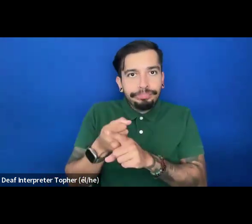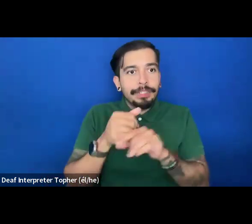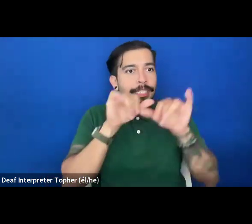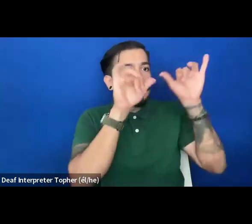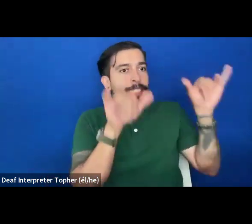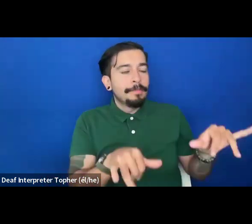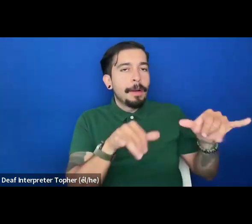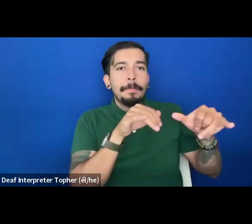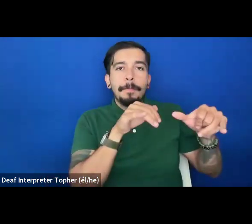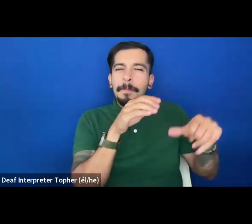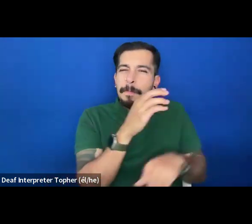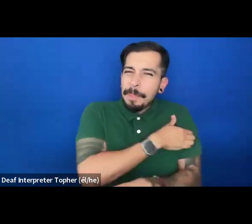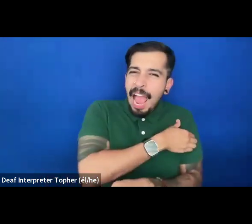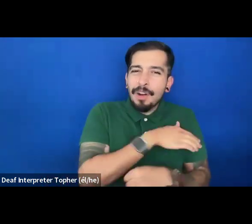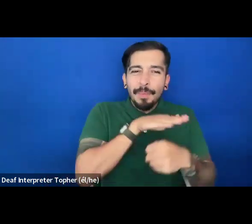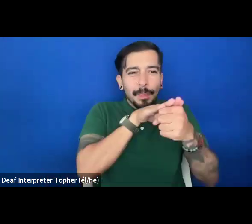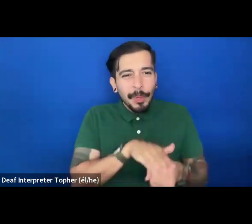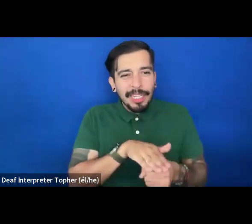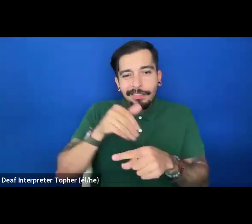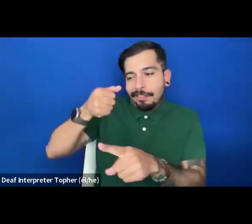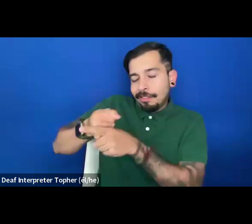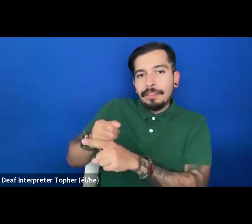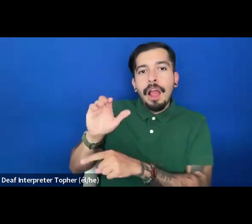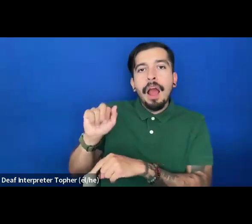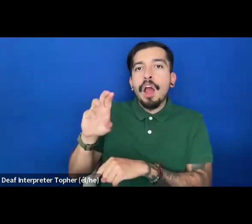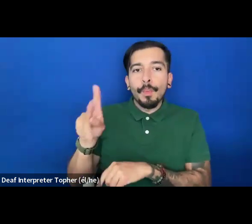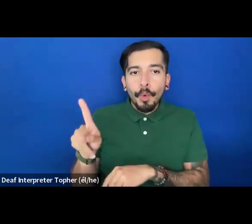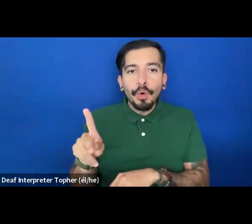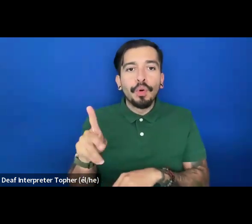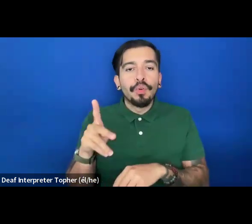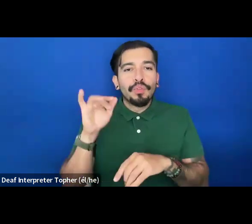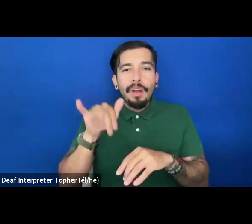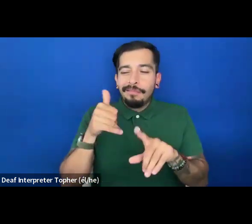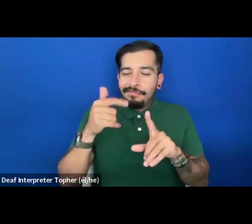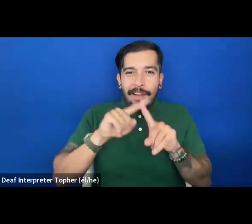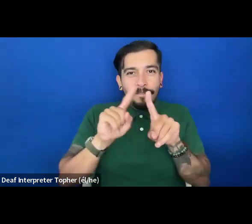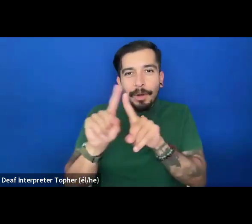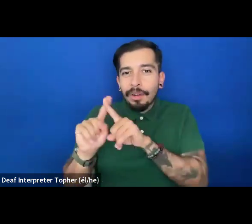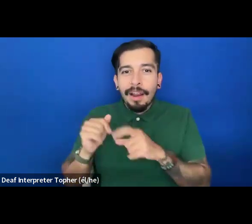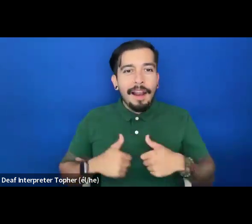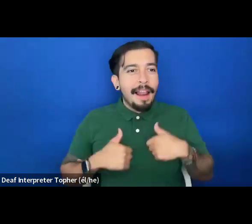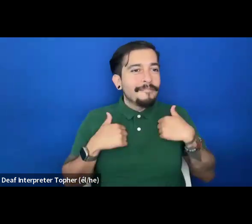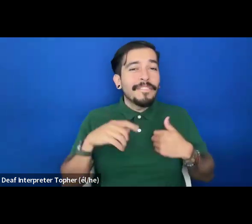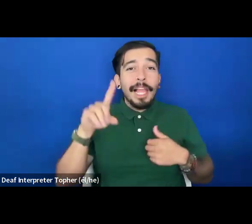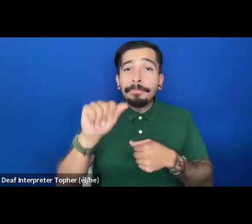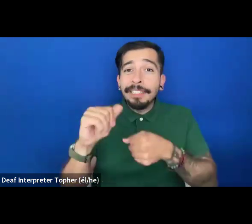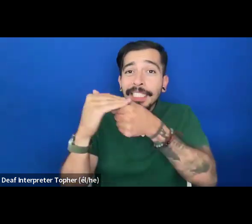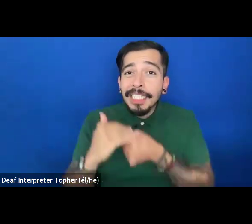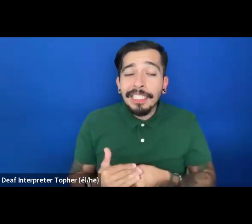Systems like ableism, racism, capitalism are embedded in the way that care relationships are structured.